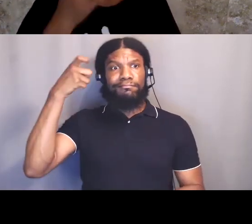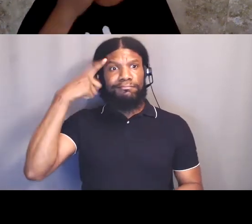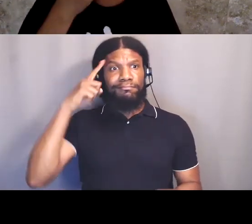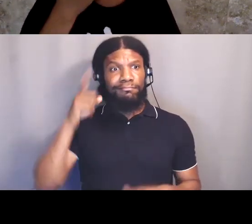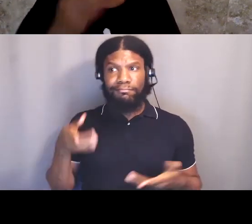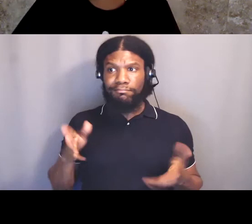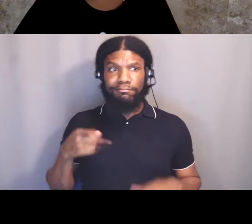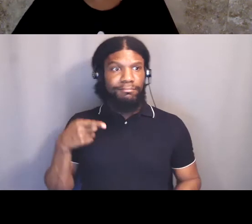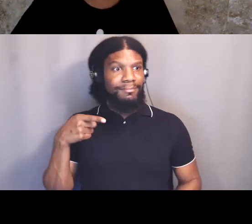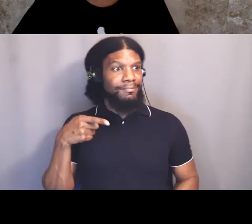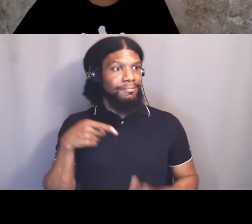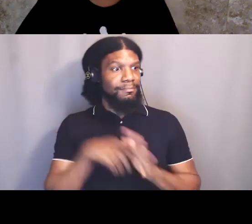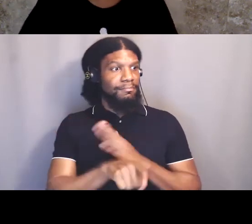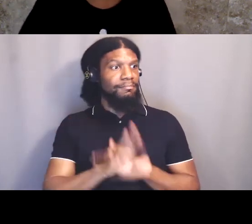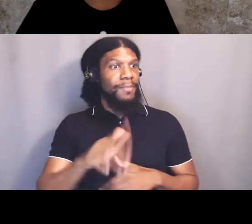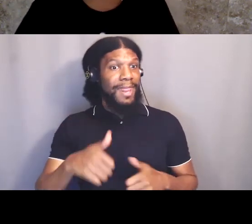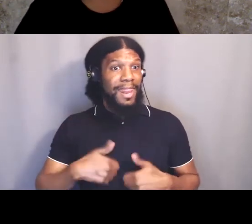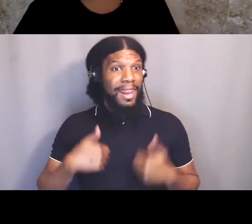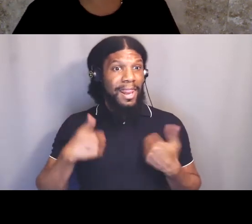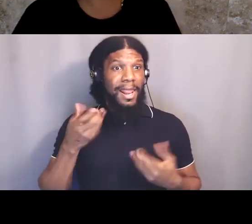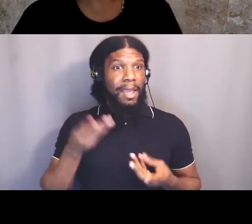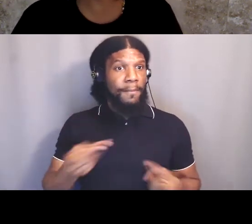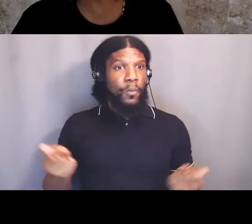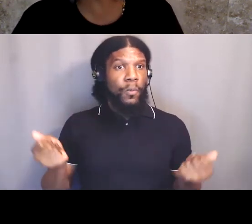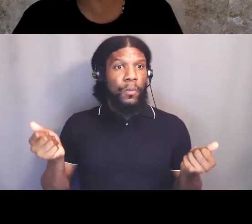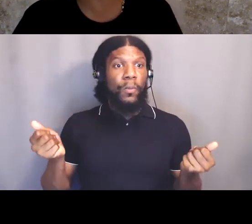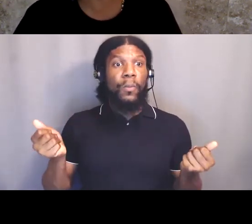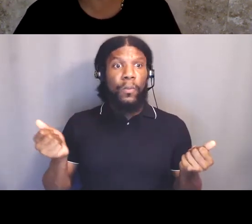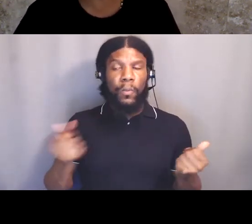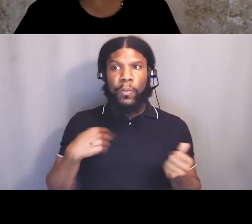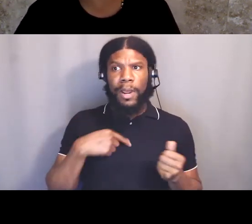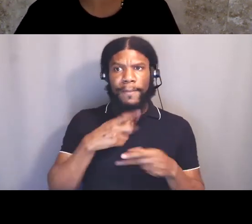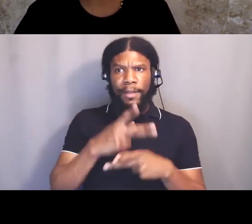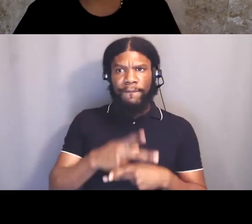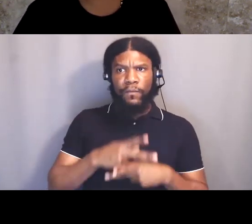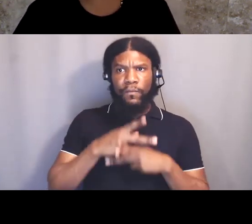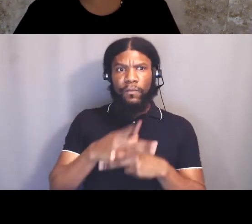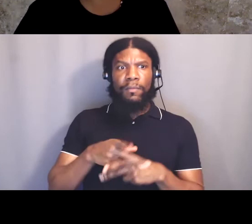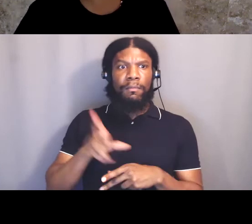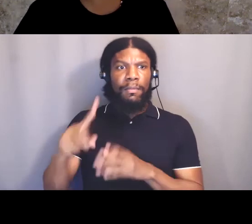what they try to present to us is that the prosecution and conviction of Derek Chauvin